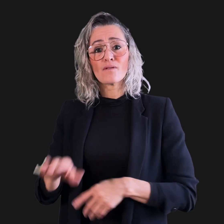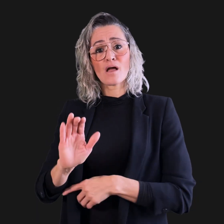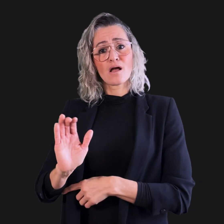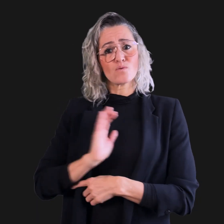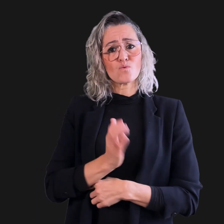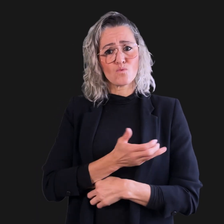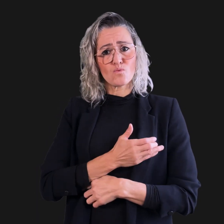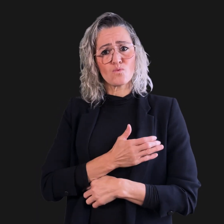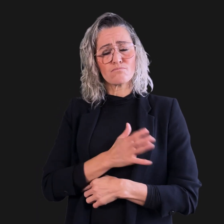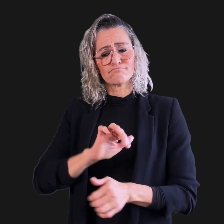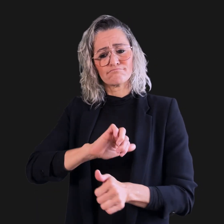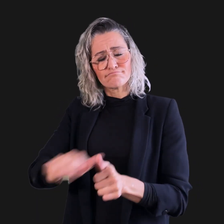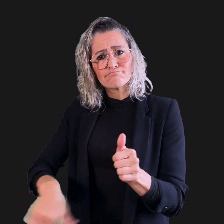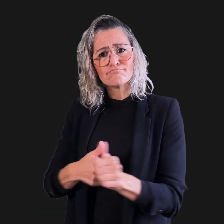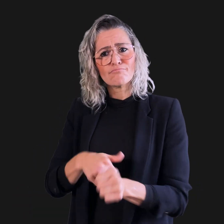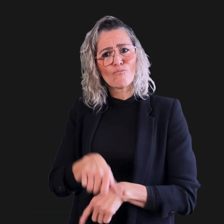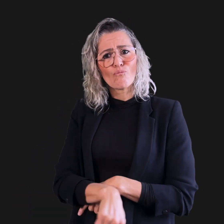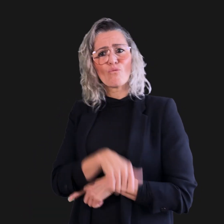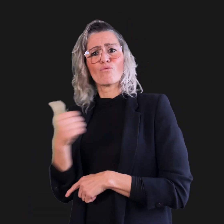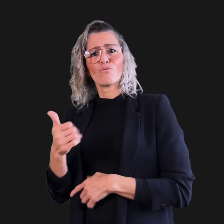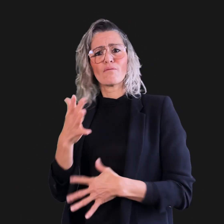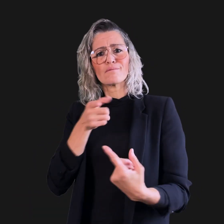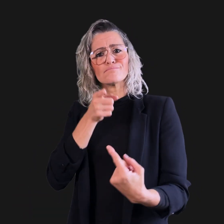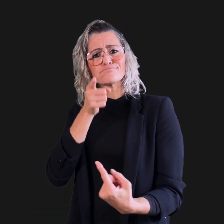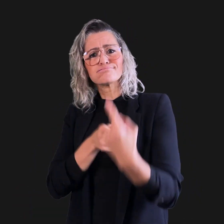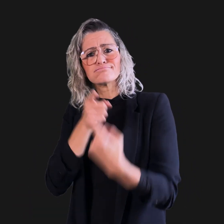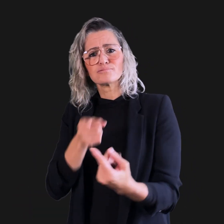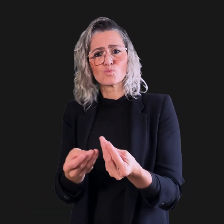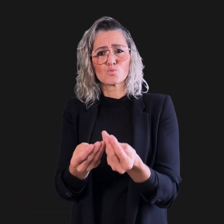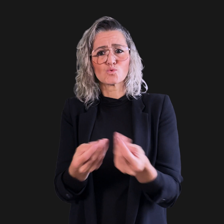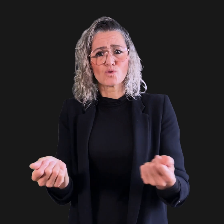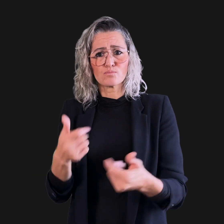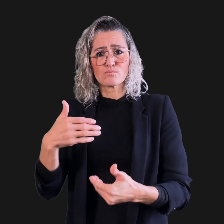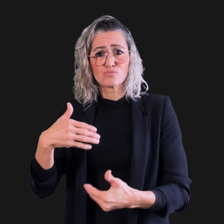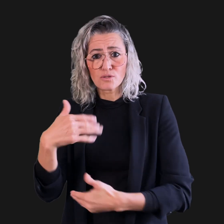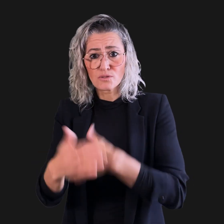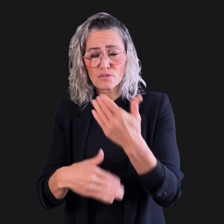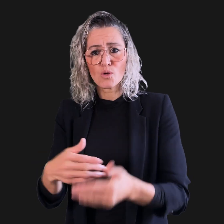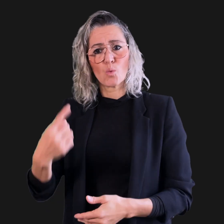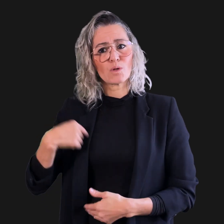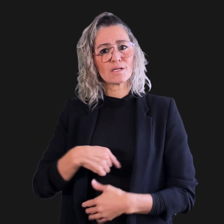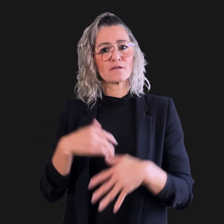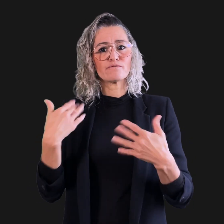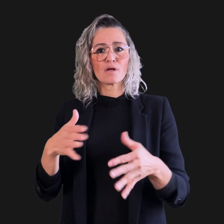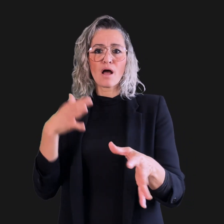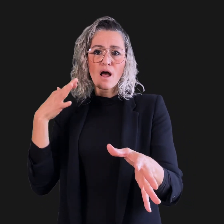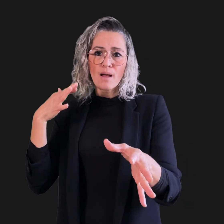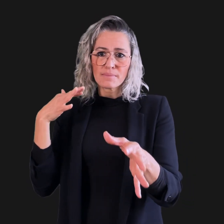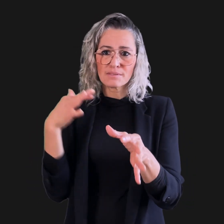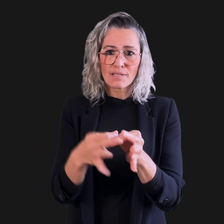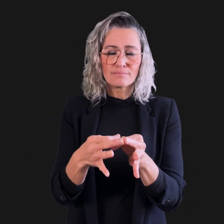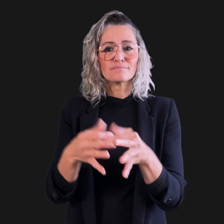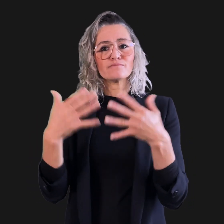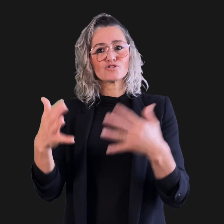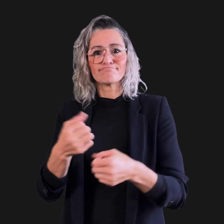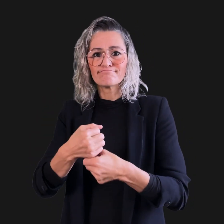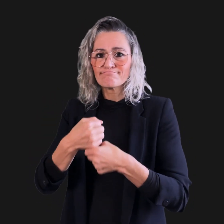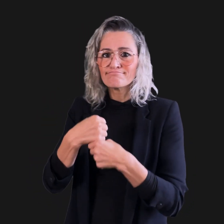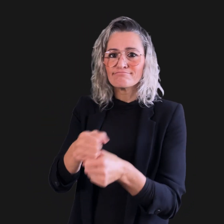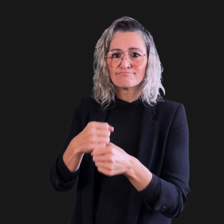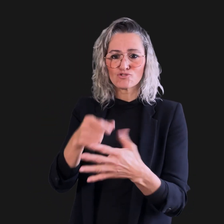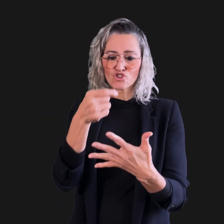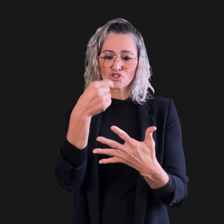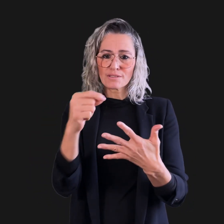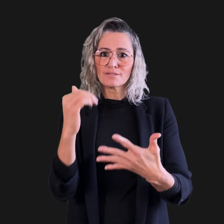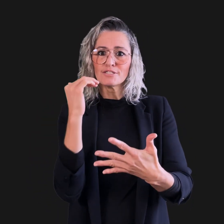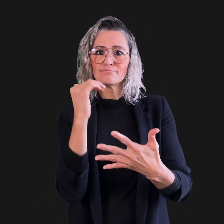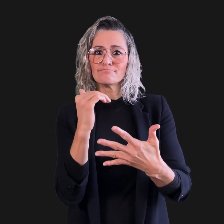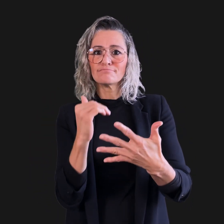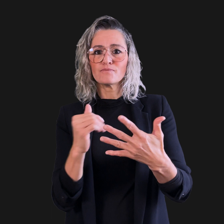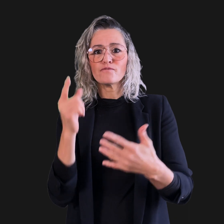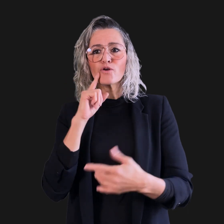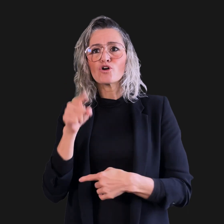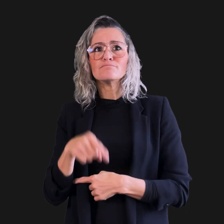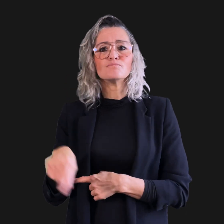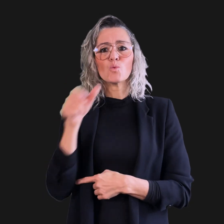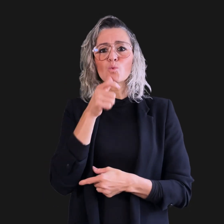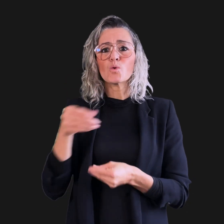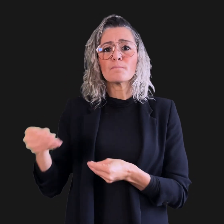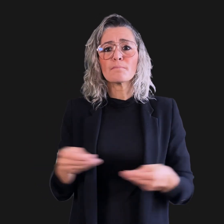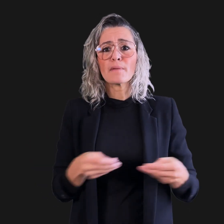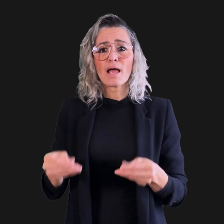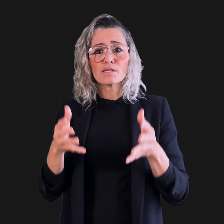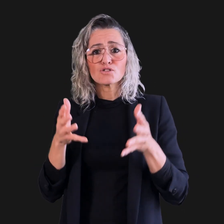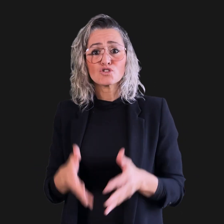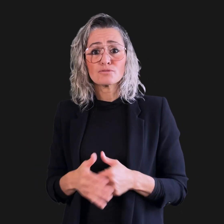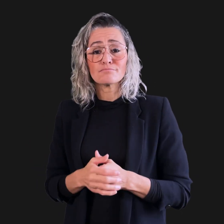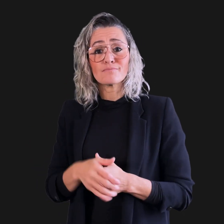• We have updated our Alternative Dispute Resolution Procedures and created a checklist for mediators.